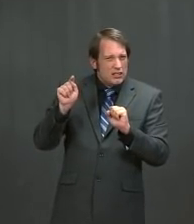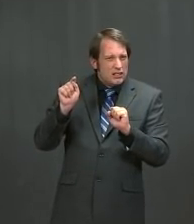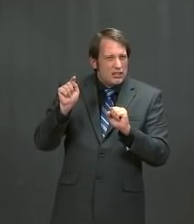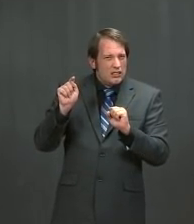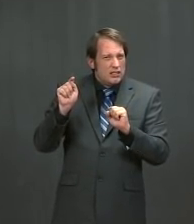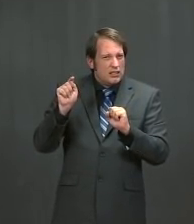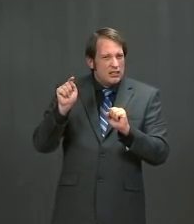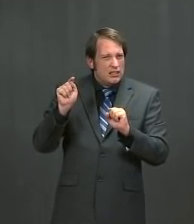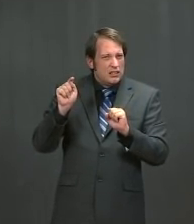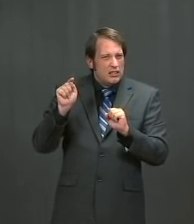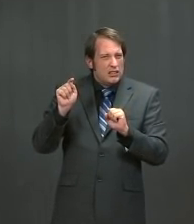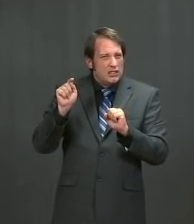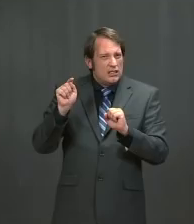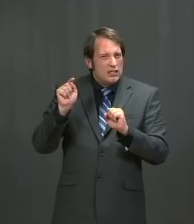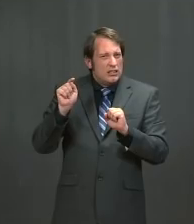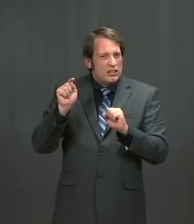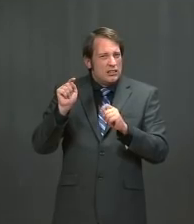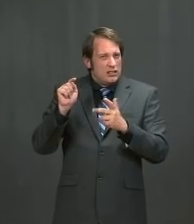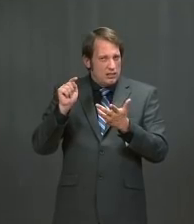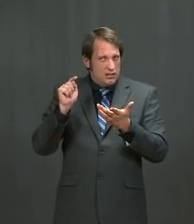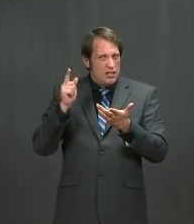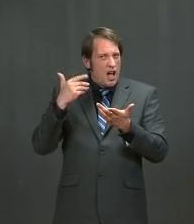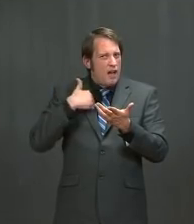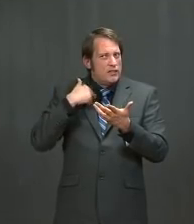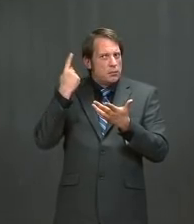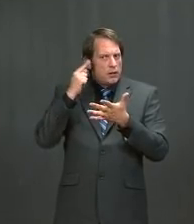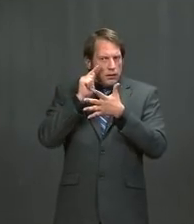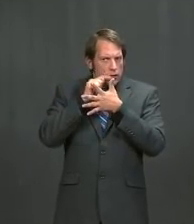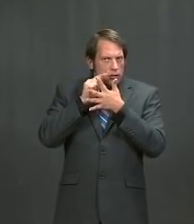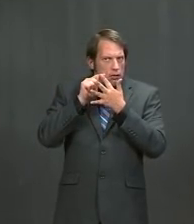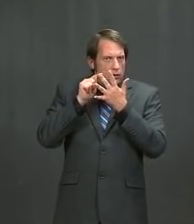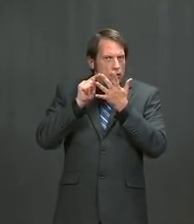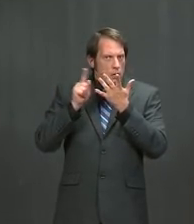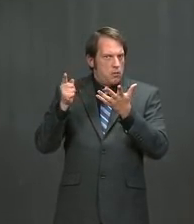he said he wanted to do. Is he disappointed that it has taken this long